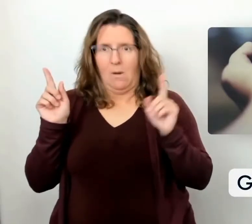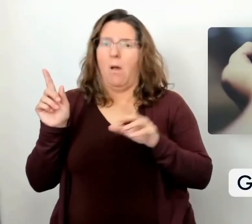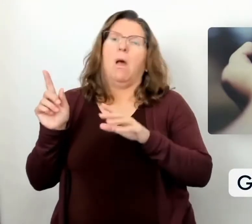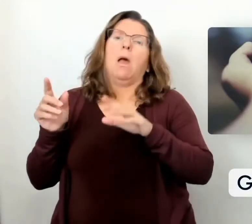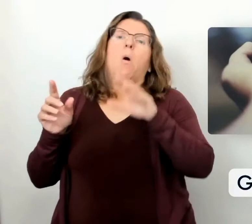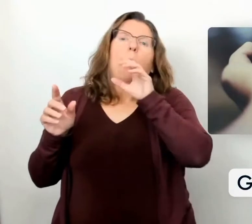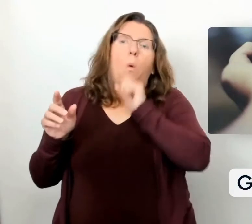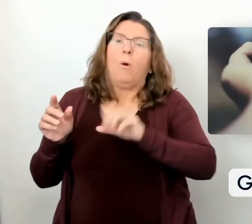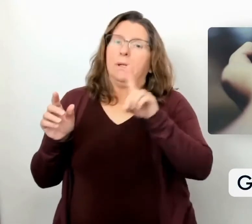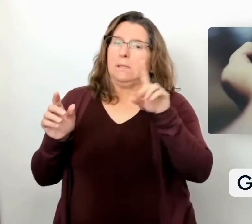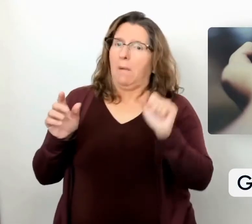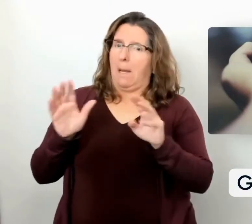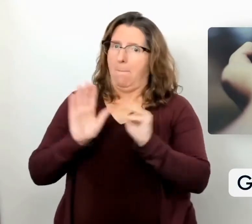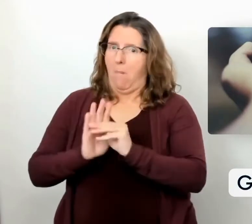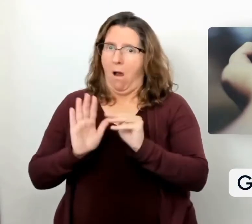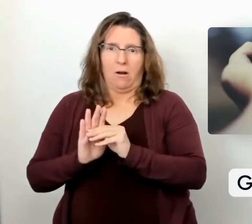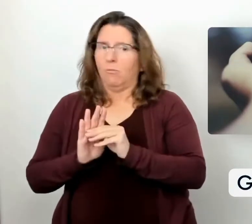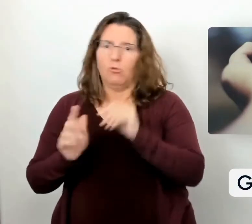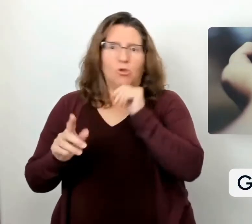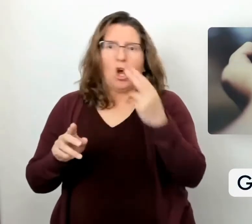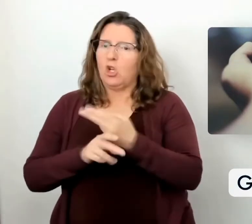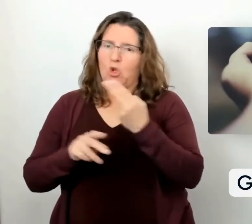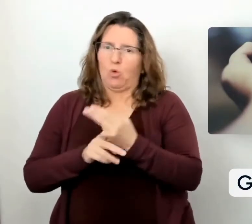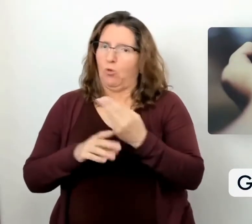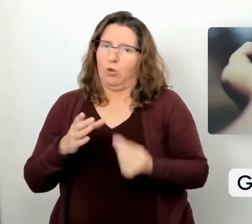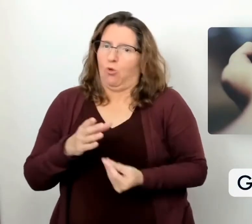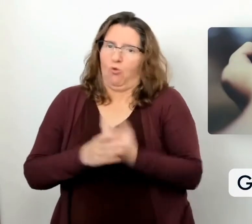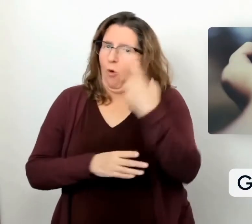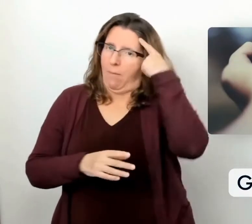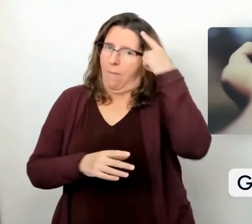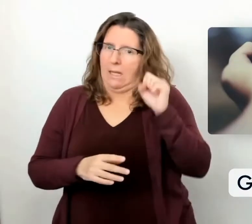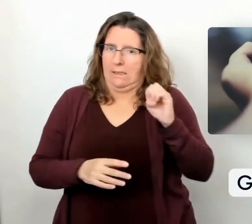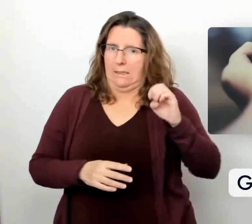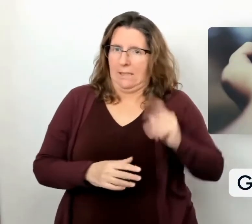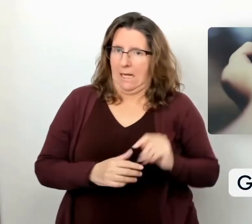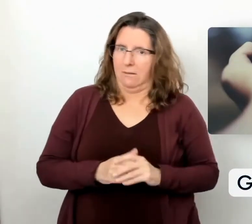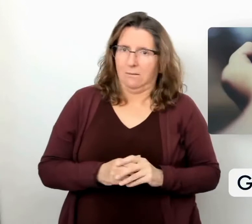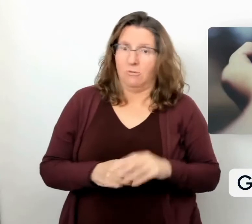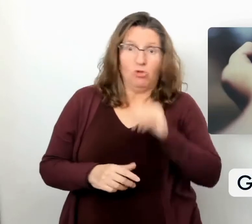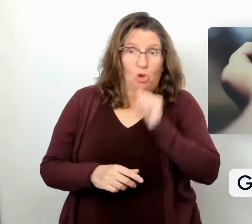In the old charity model, the notion of developing a growth mindset was NOT considered at all.